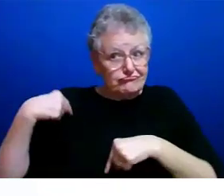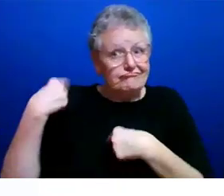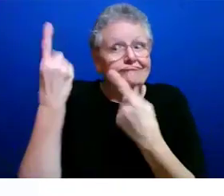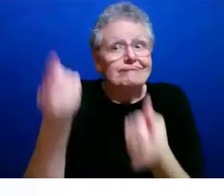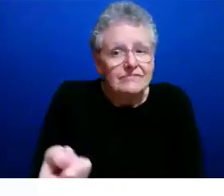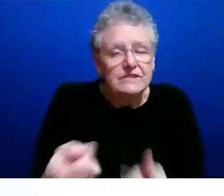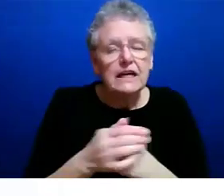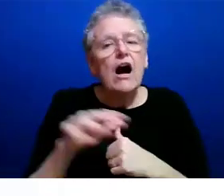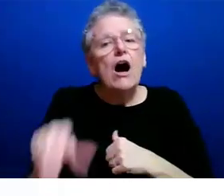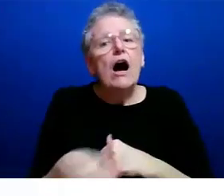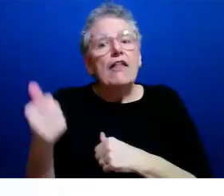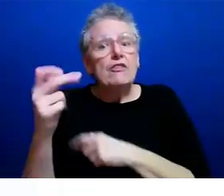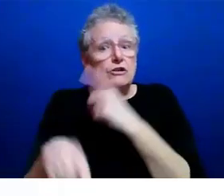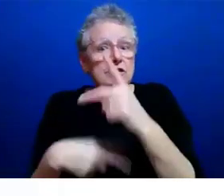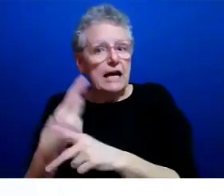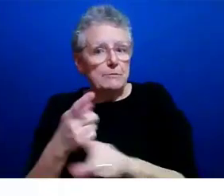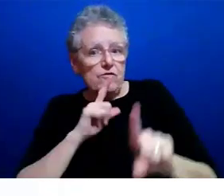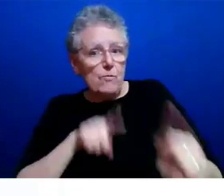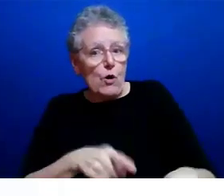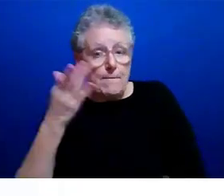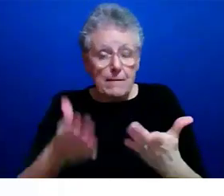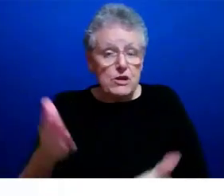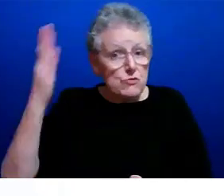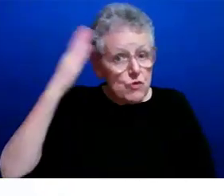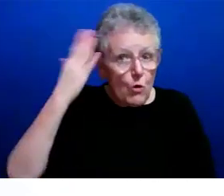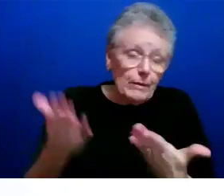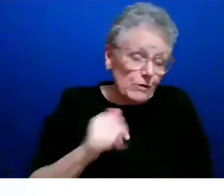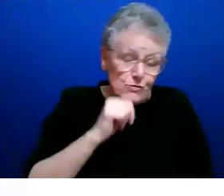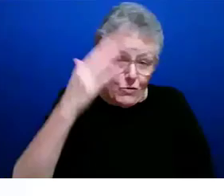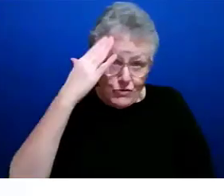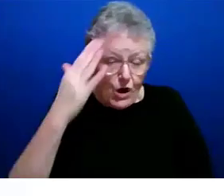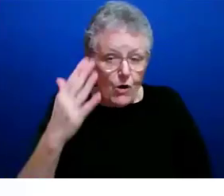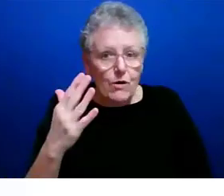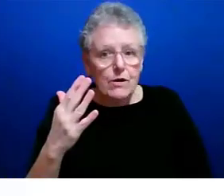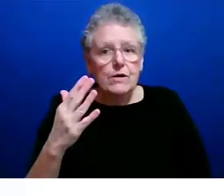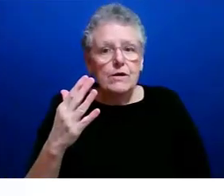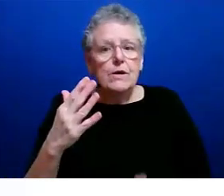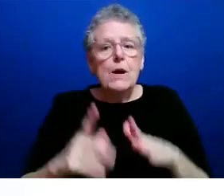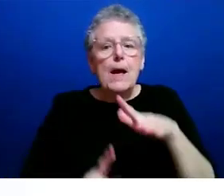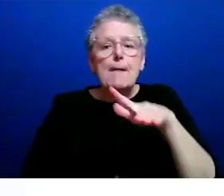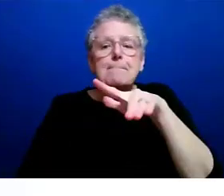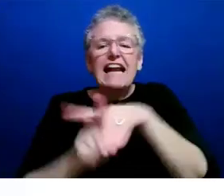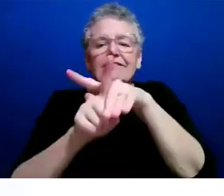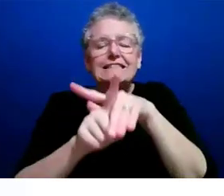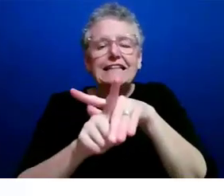Some other types of reports that you may or may not be familiar with are manifestation determination reports.